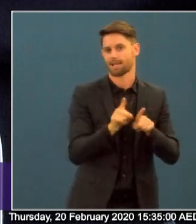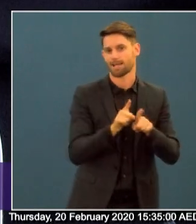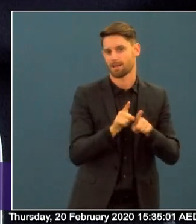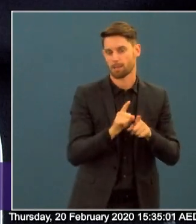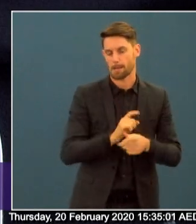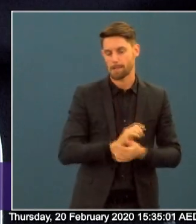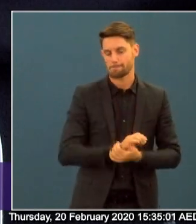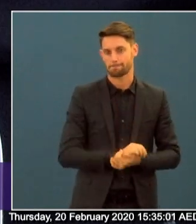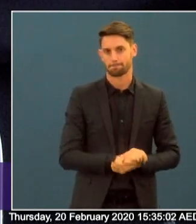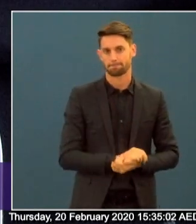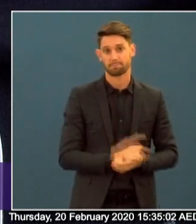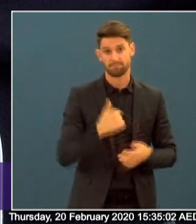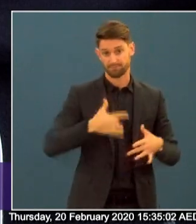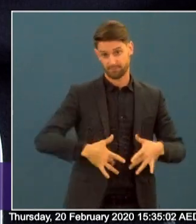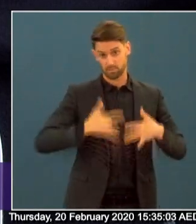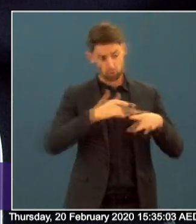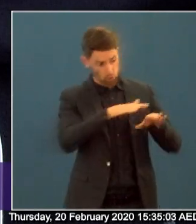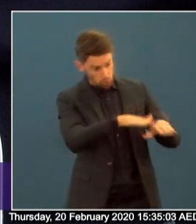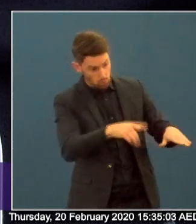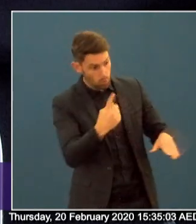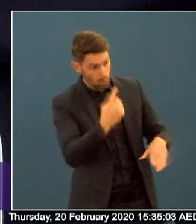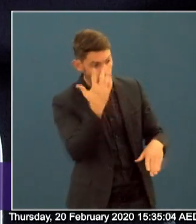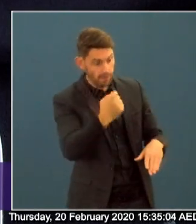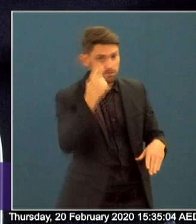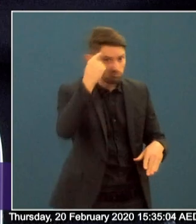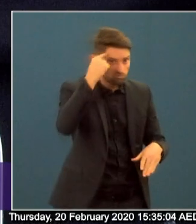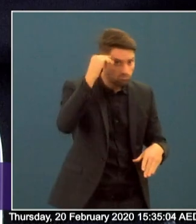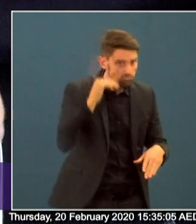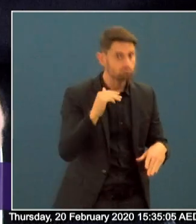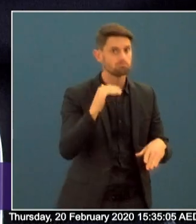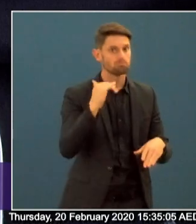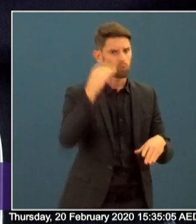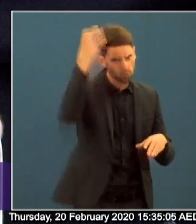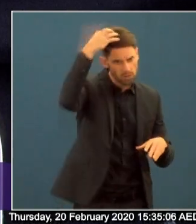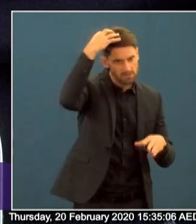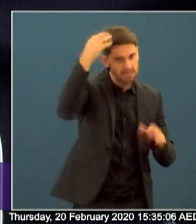I do think children with developmental disabilities also start to disappear from contact with the health system